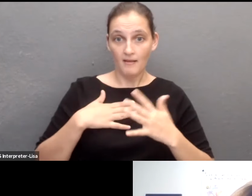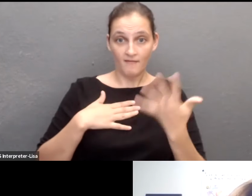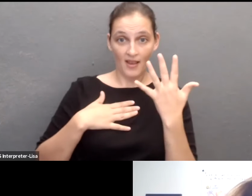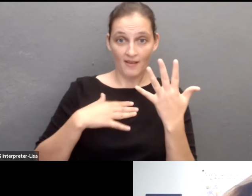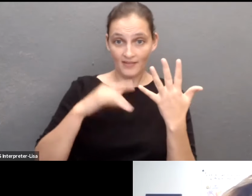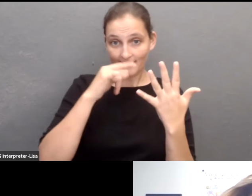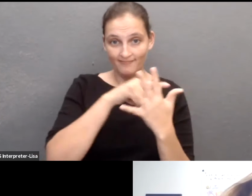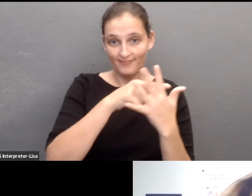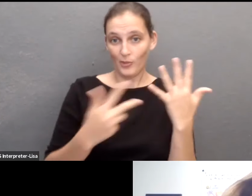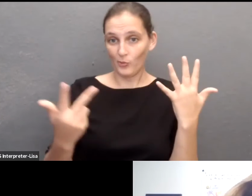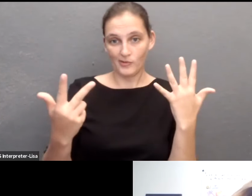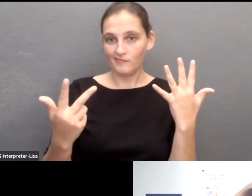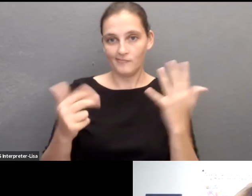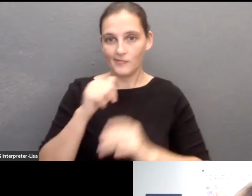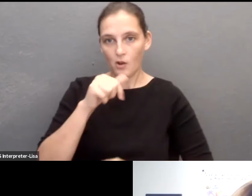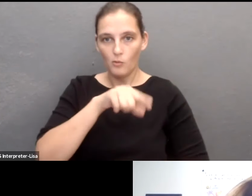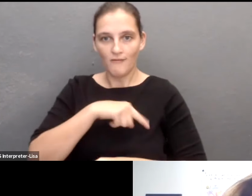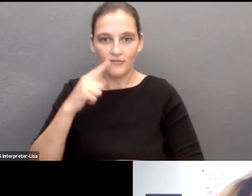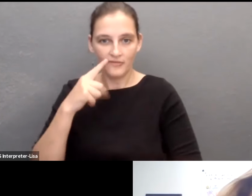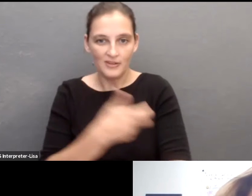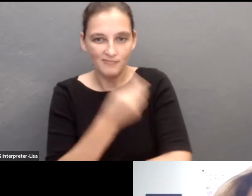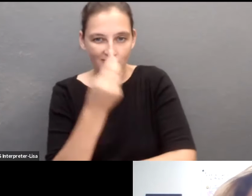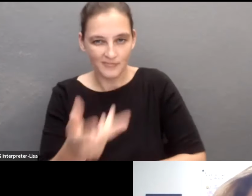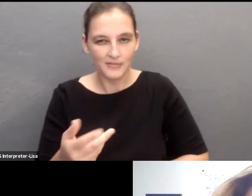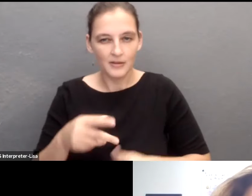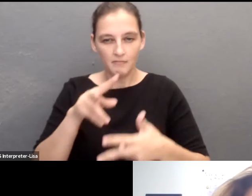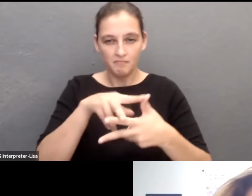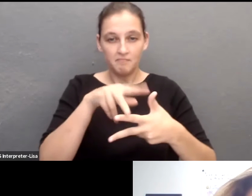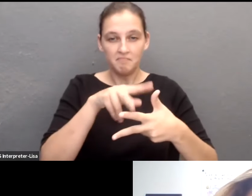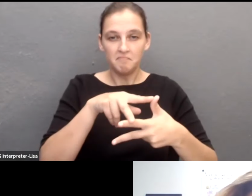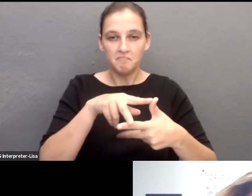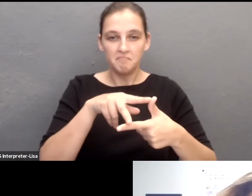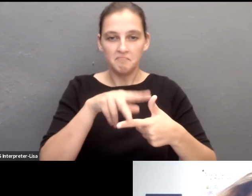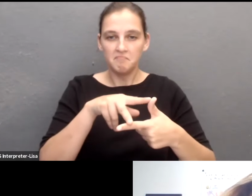for the vaccine, and I will share that my two older ones who are both fully vaccinated